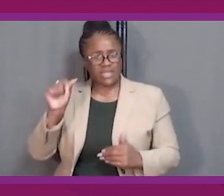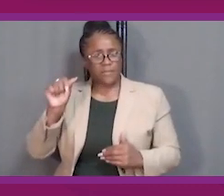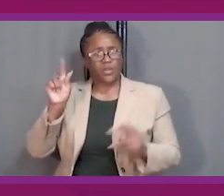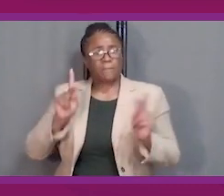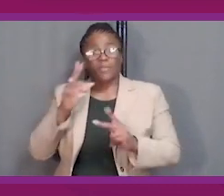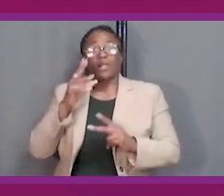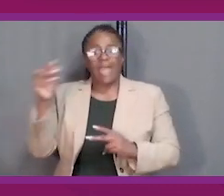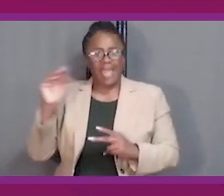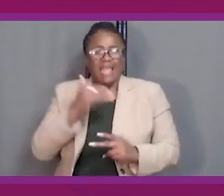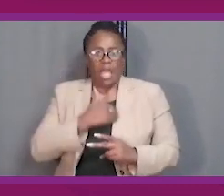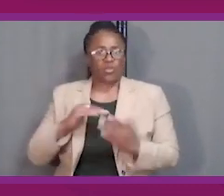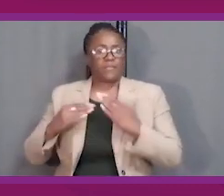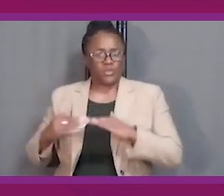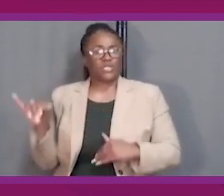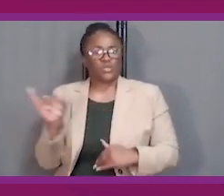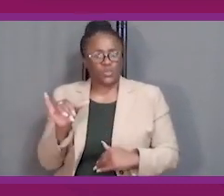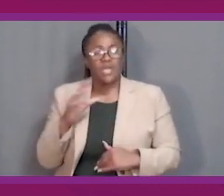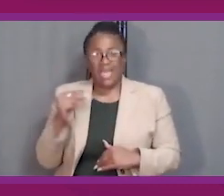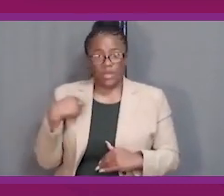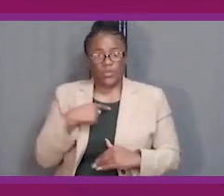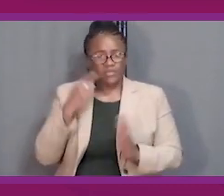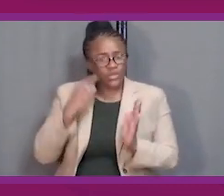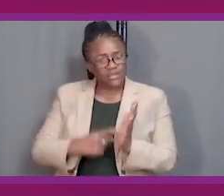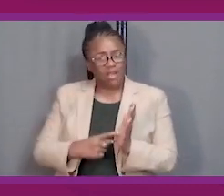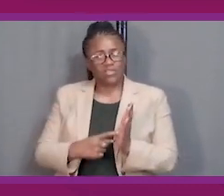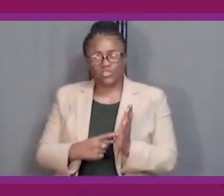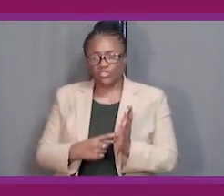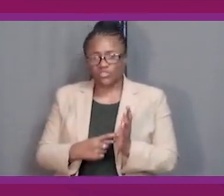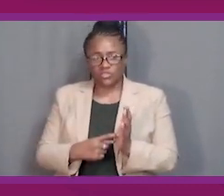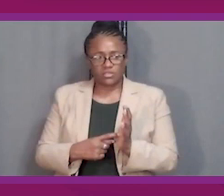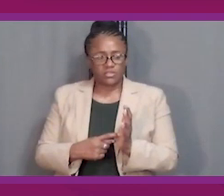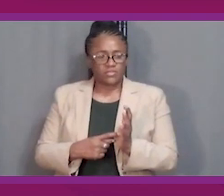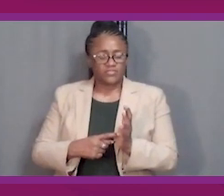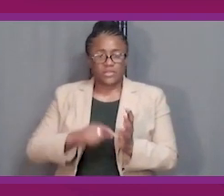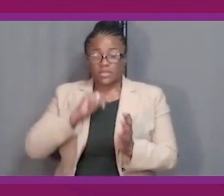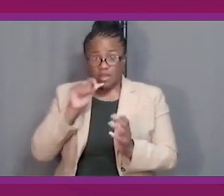not only are there disabled people who live at the intersection of multiple oppressed identities,